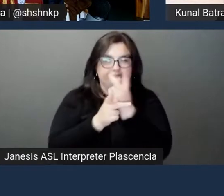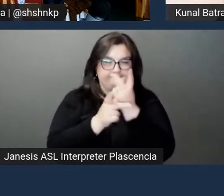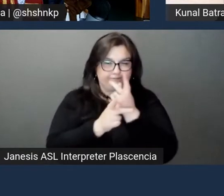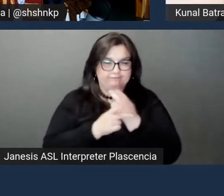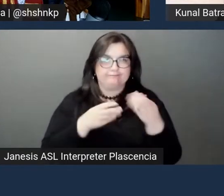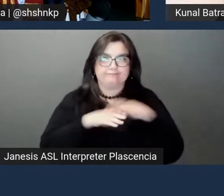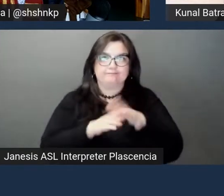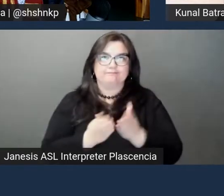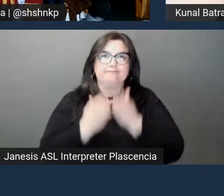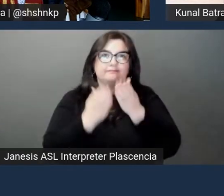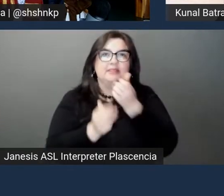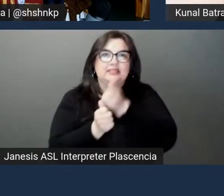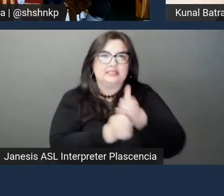according to our customer center.